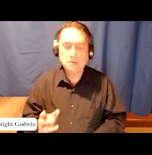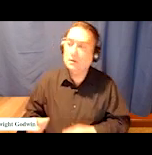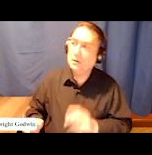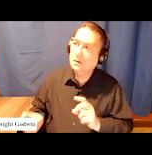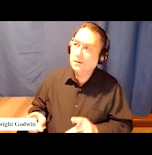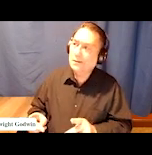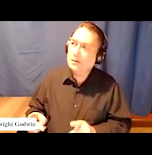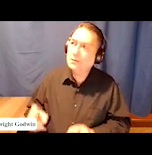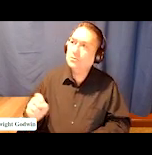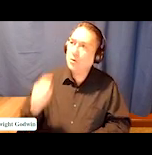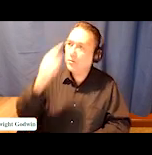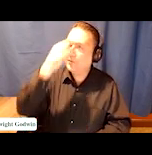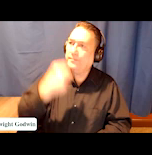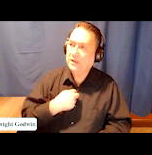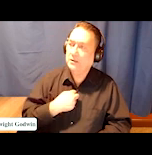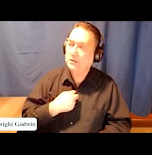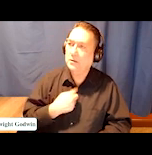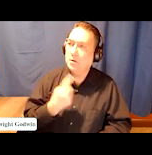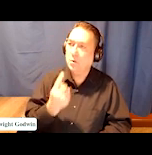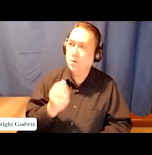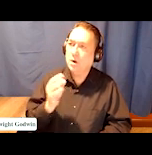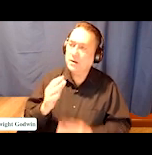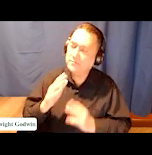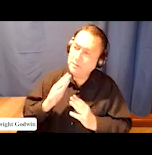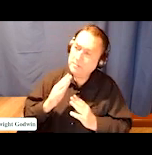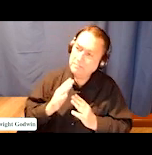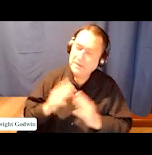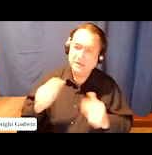So for me, one of the biggest challenges early on